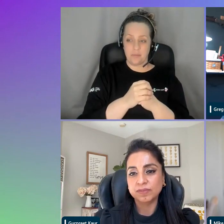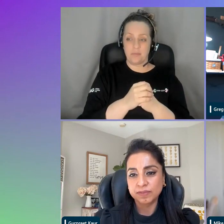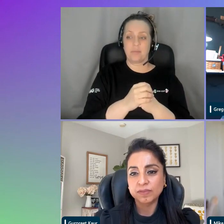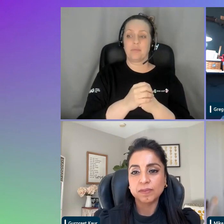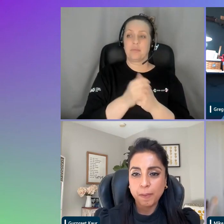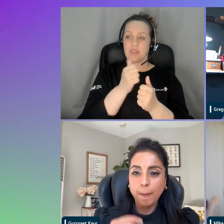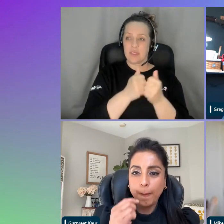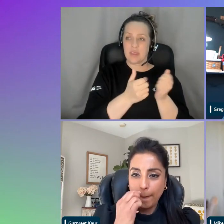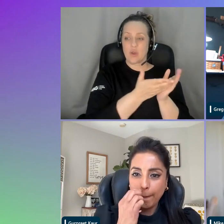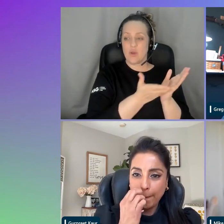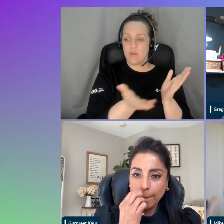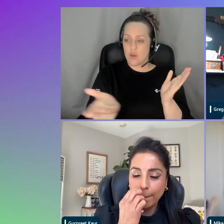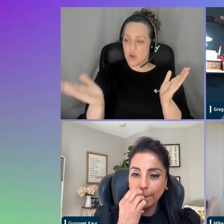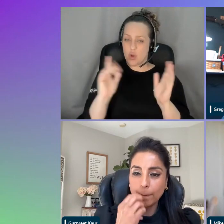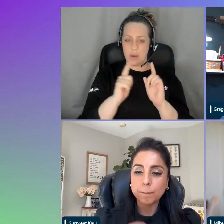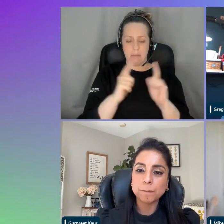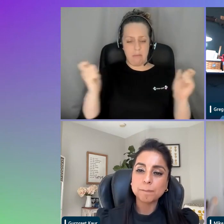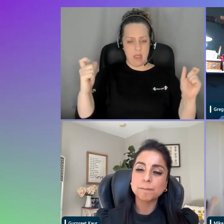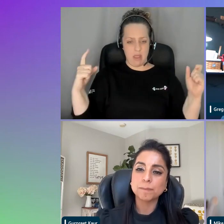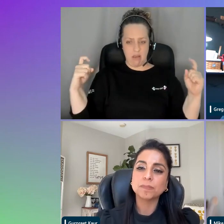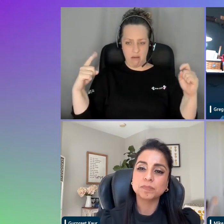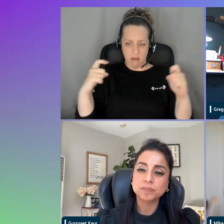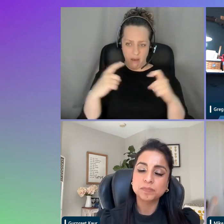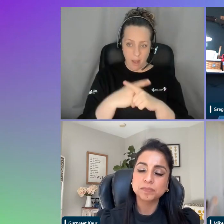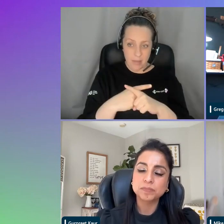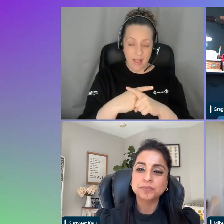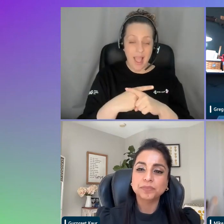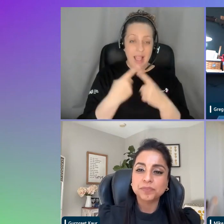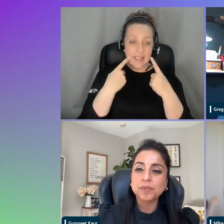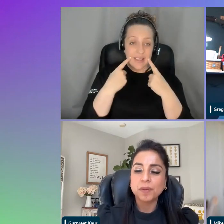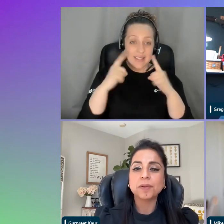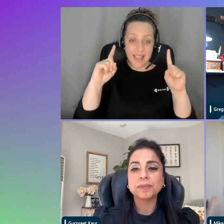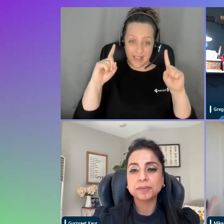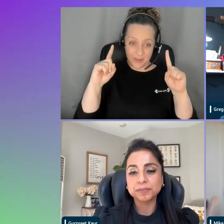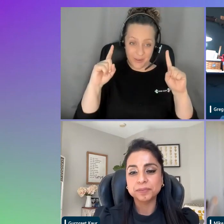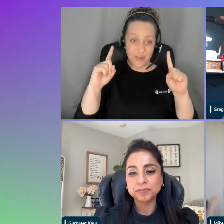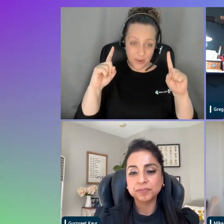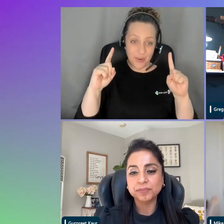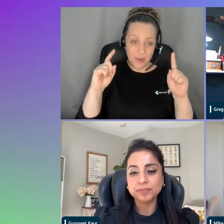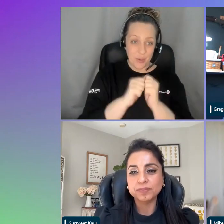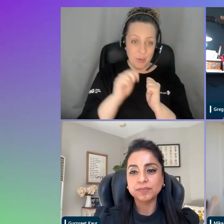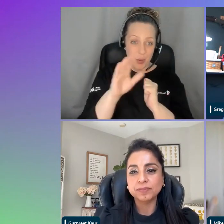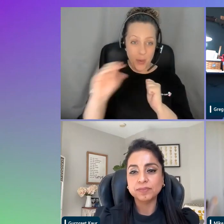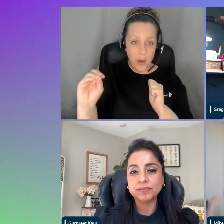with big, complex, successful companies, um, obviously you've